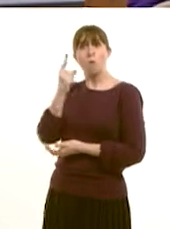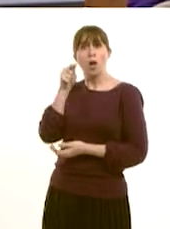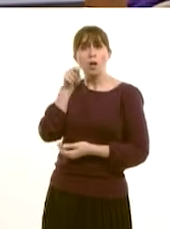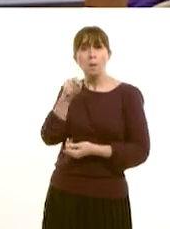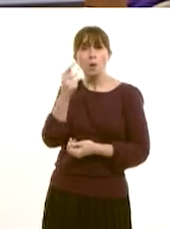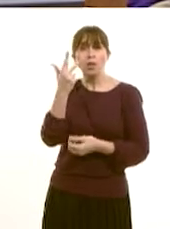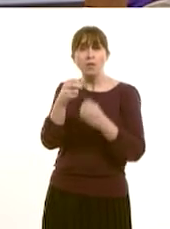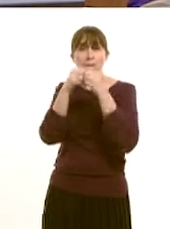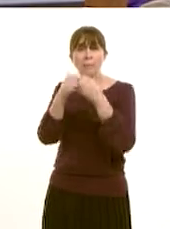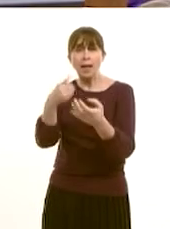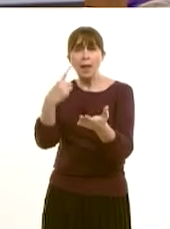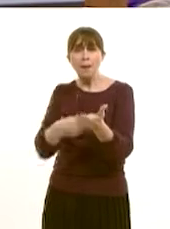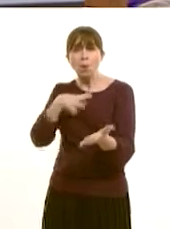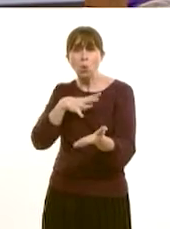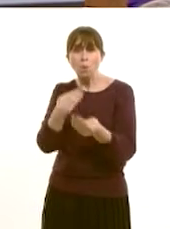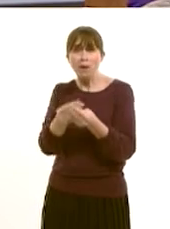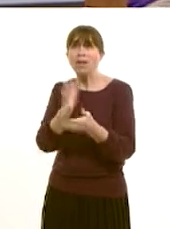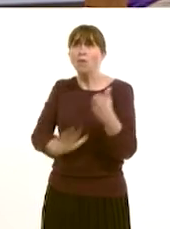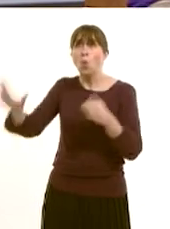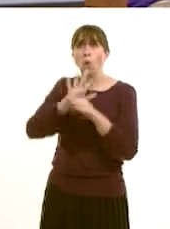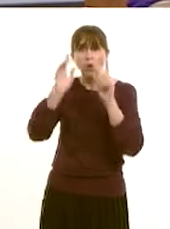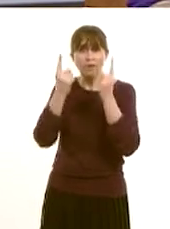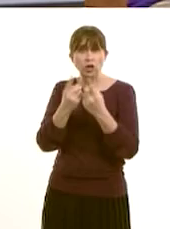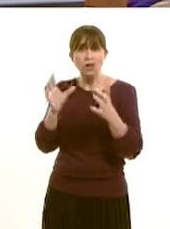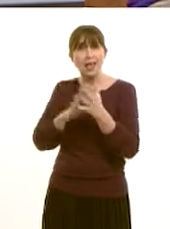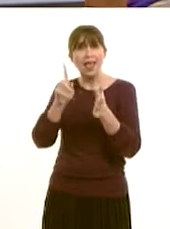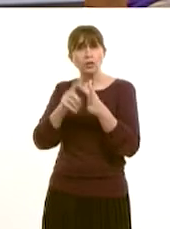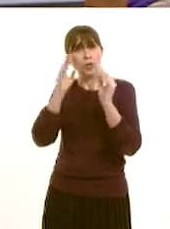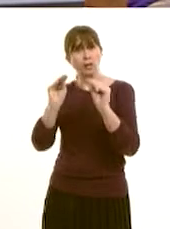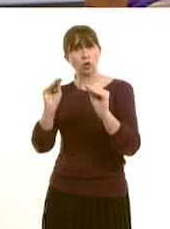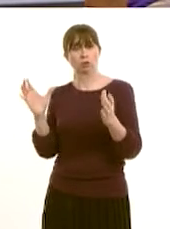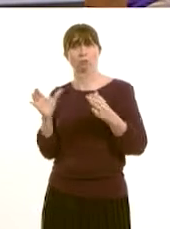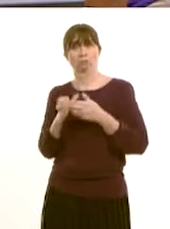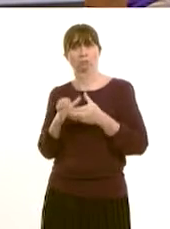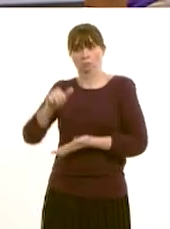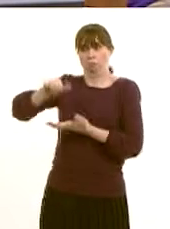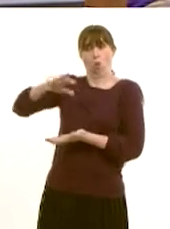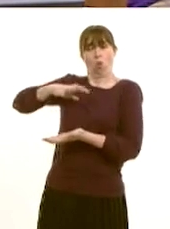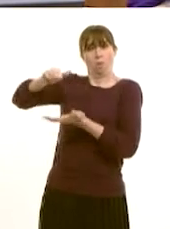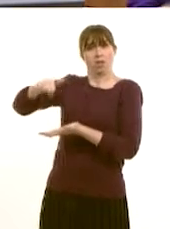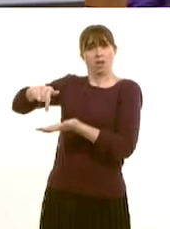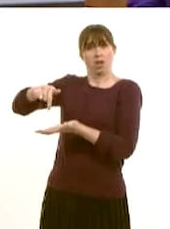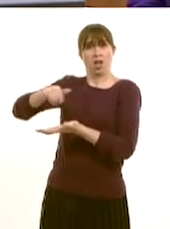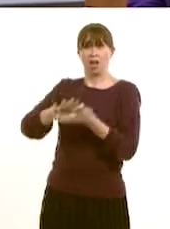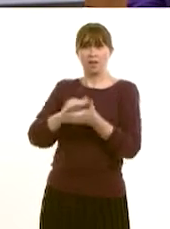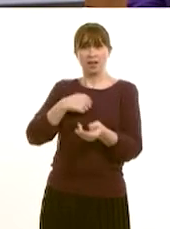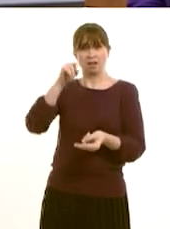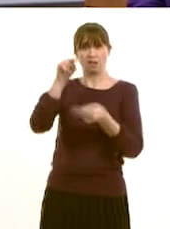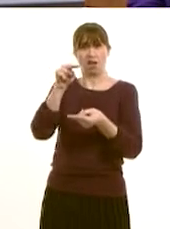total, that they have to manage what will be small decreases in their budgets.